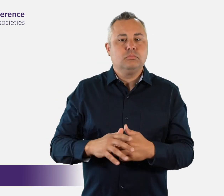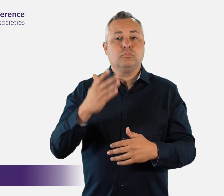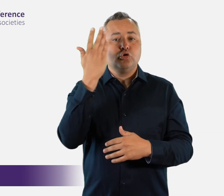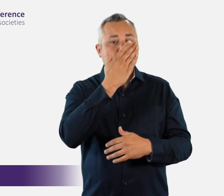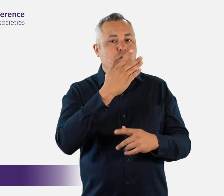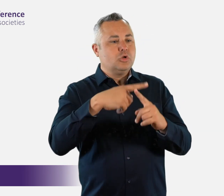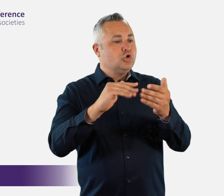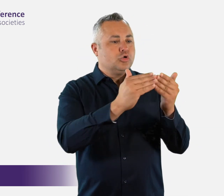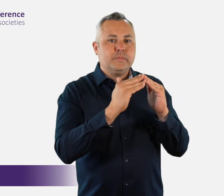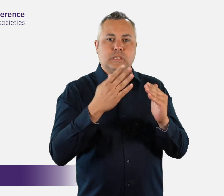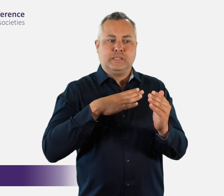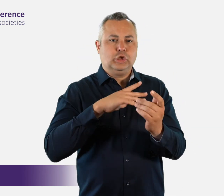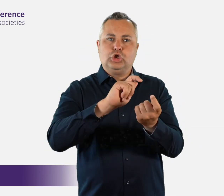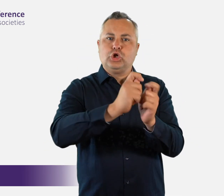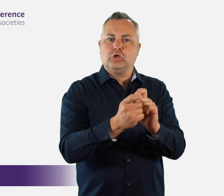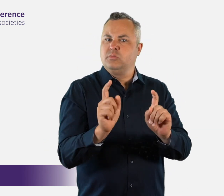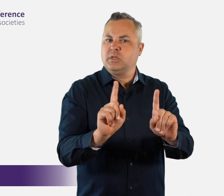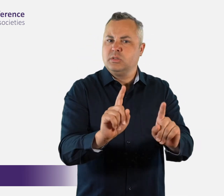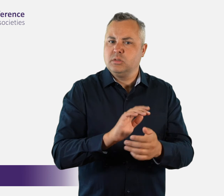schools and communities, and